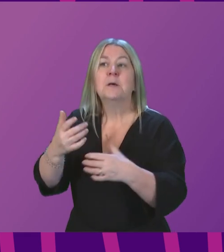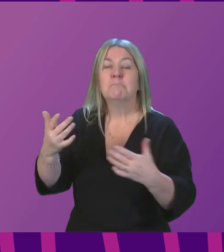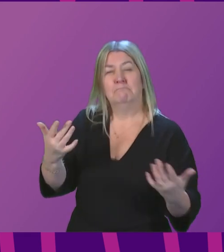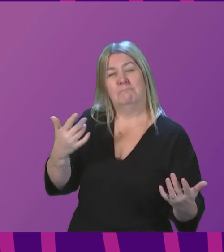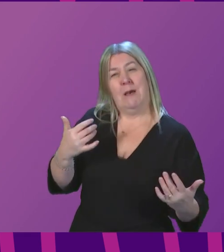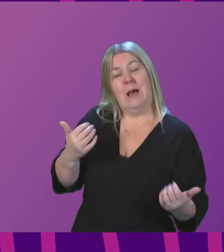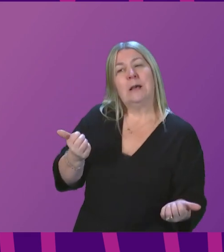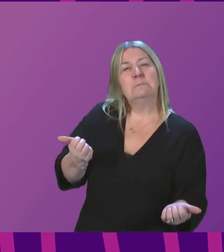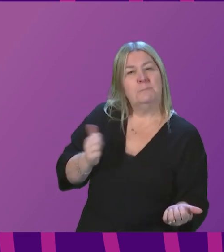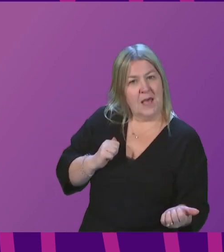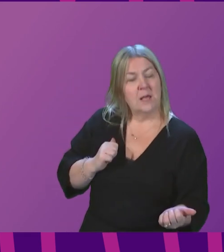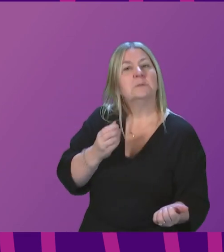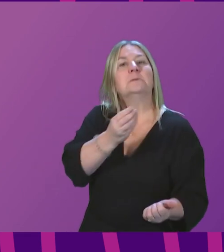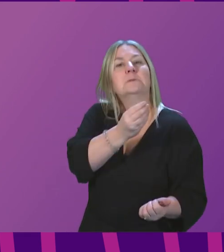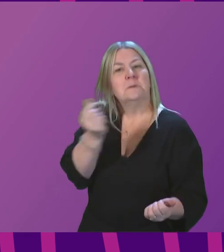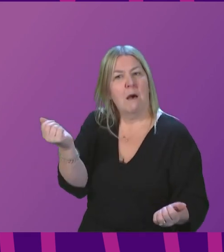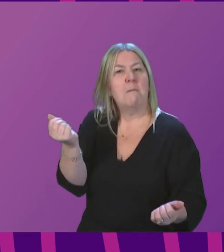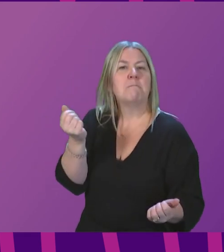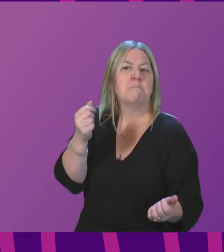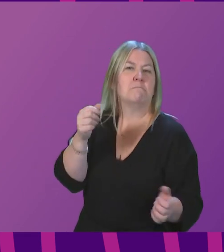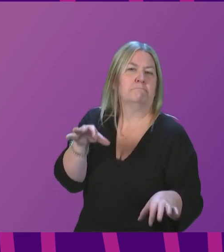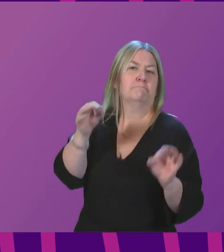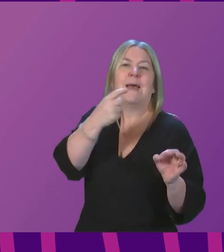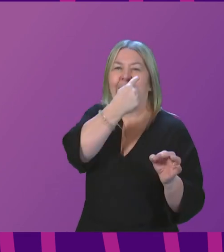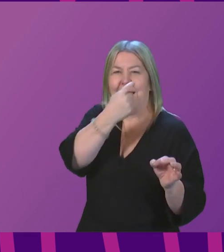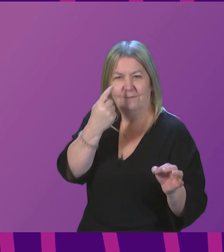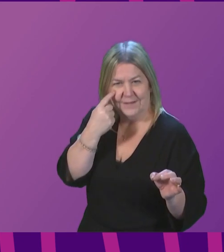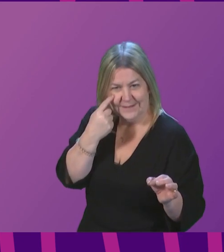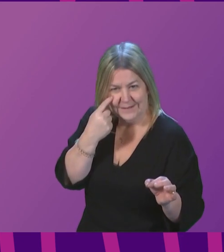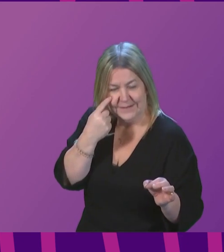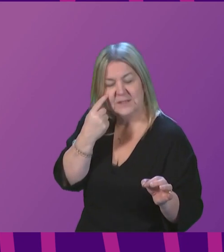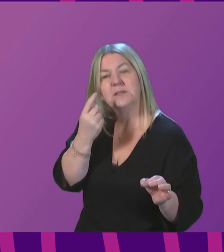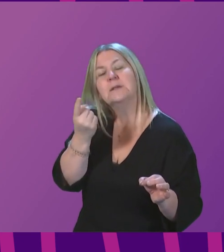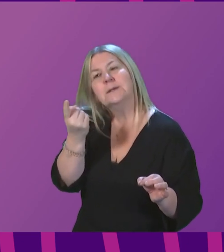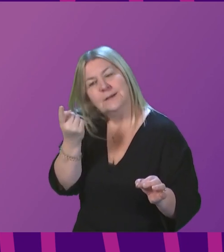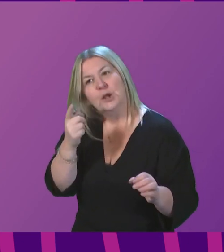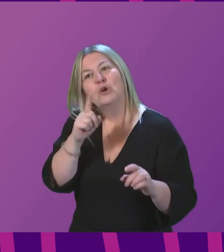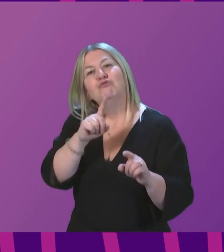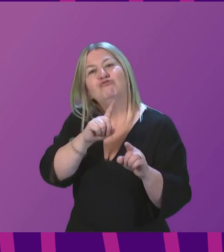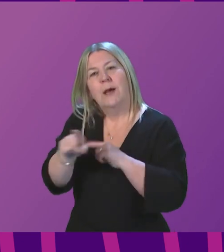I suspect—there is some evidence—that that was an attempt to divert attention from the Prime Minister’s troubles.